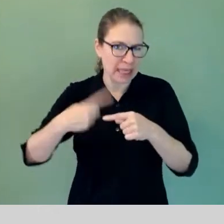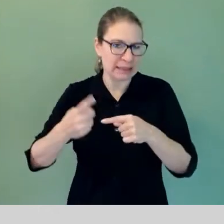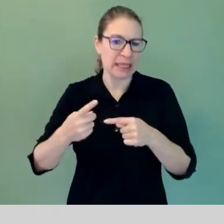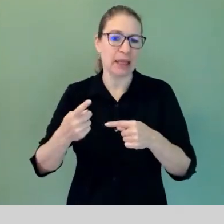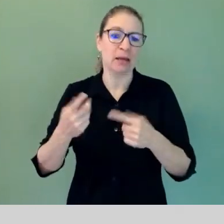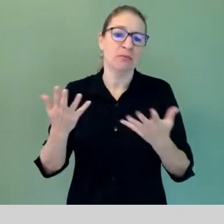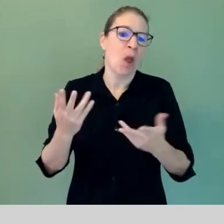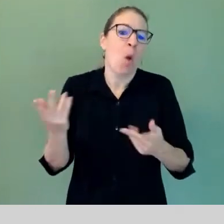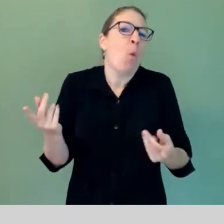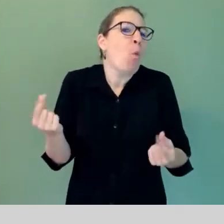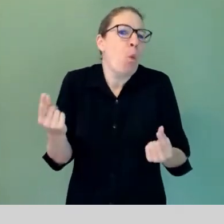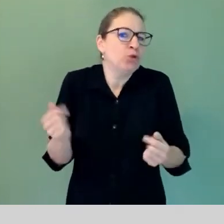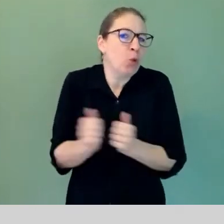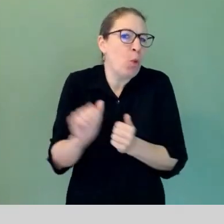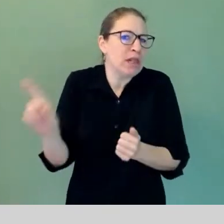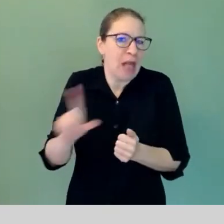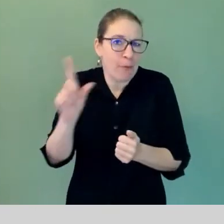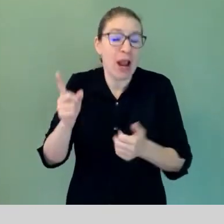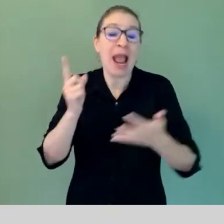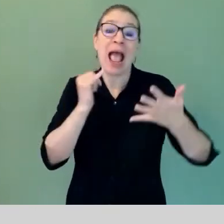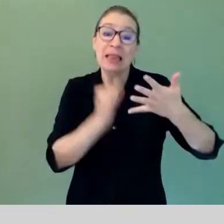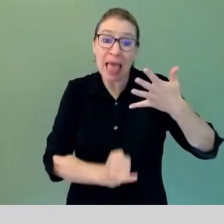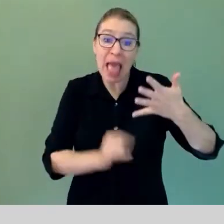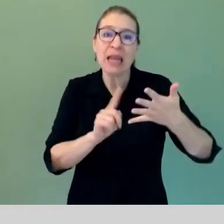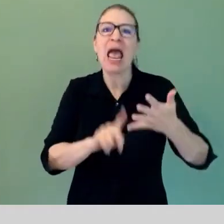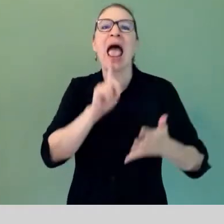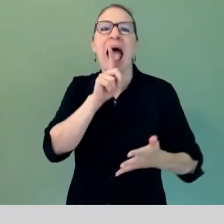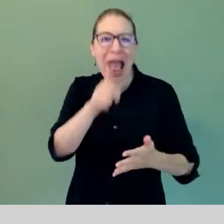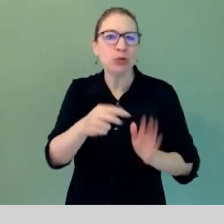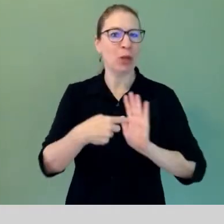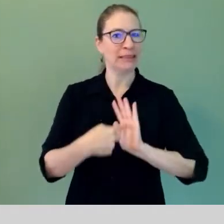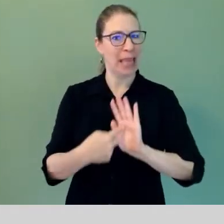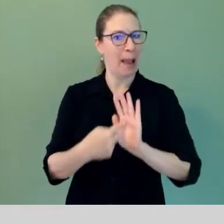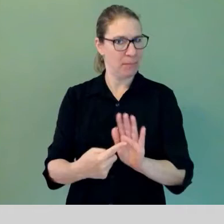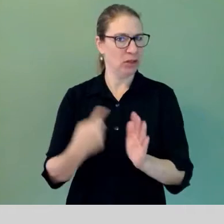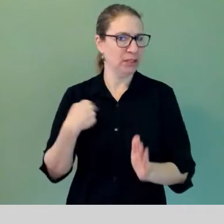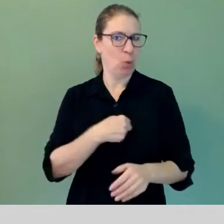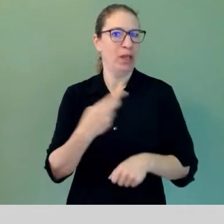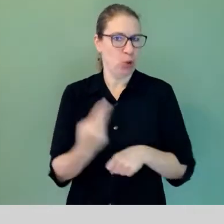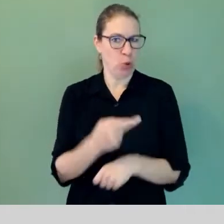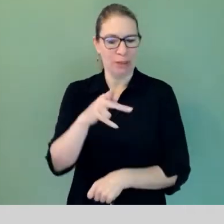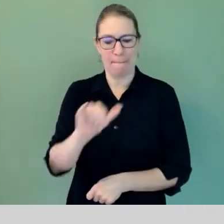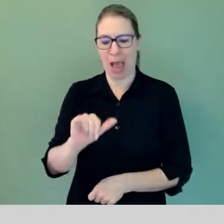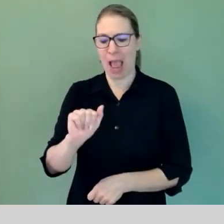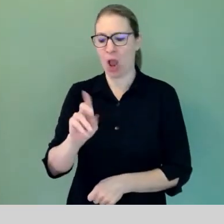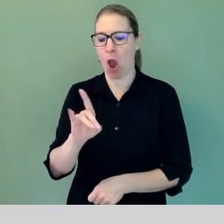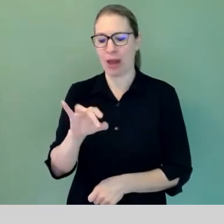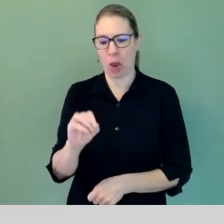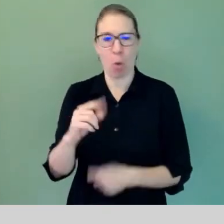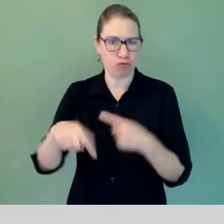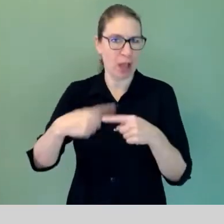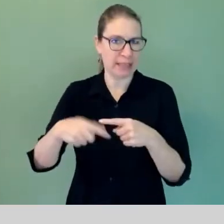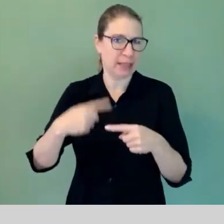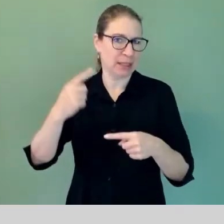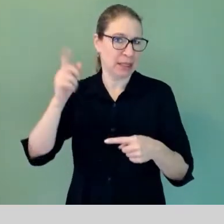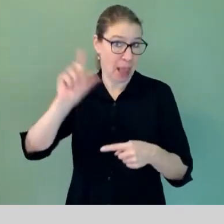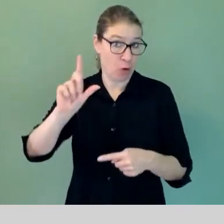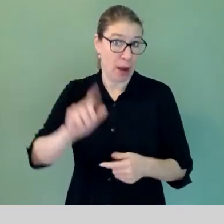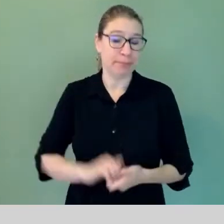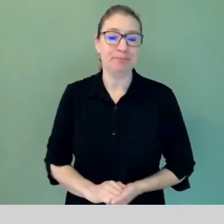the kind of things you can do with this library. Followed by some actual audio classification examples that were accomplished using PI Audio Processing Library.